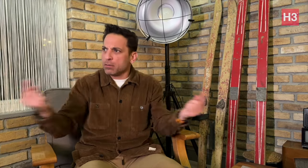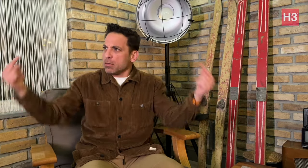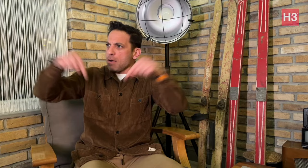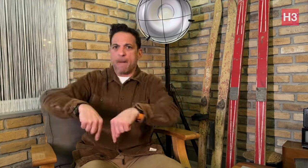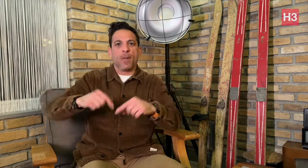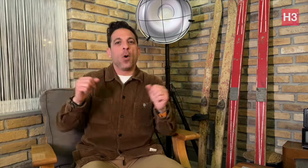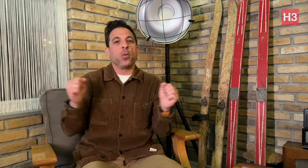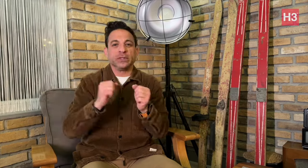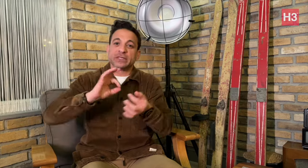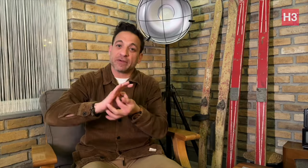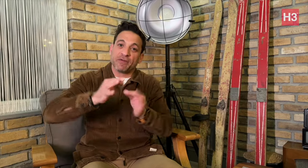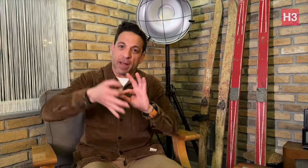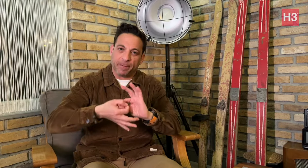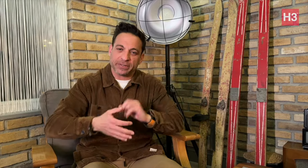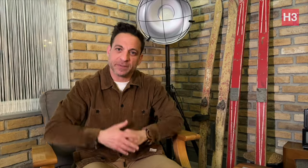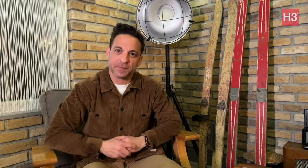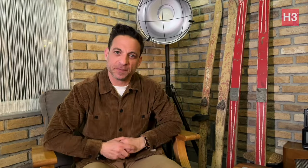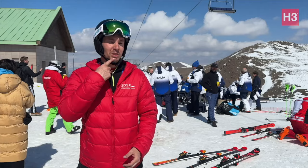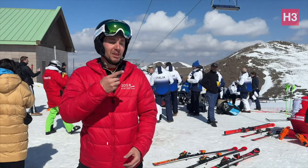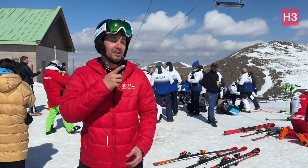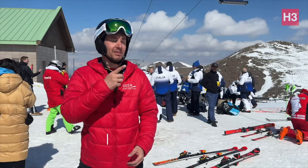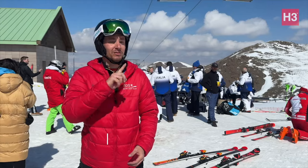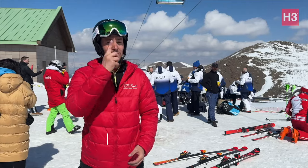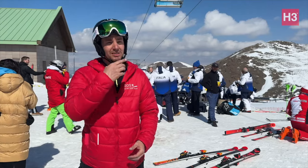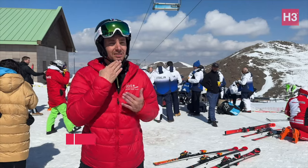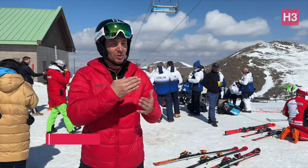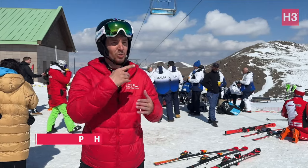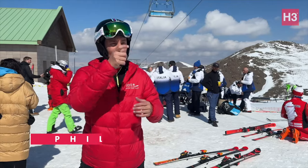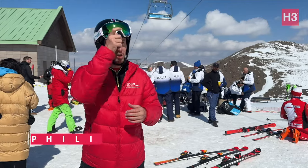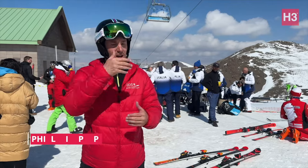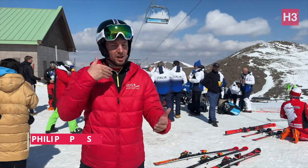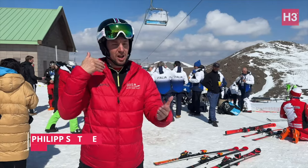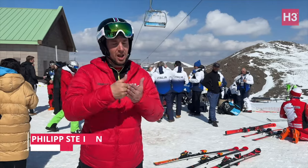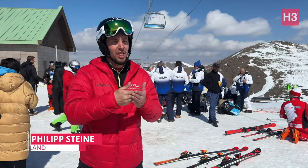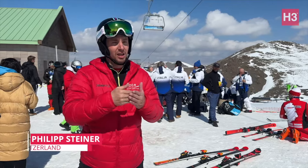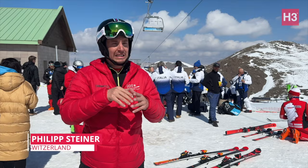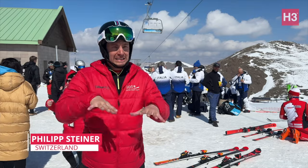the events were. [Philipp]: We would like to thank Türkiye for hosting the games